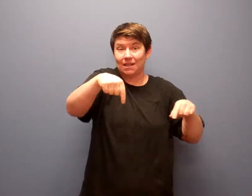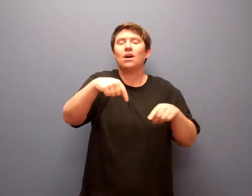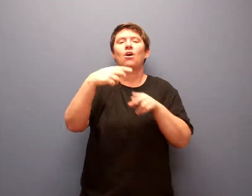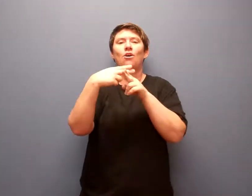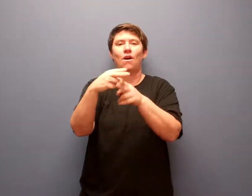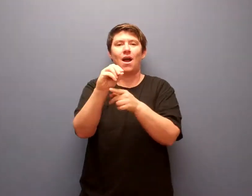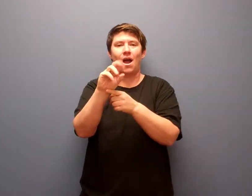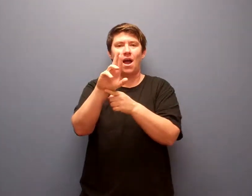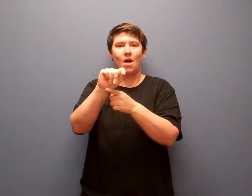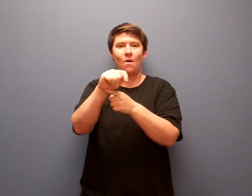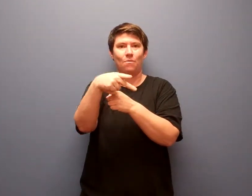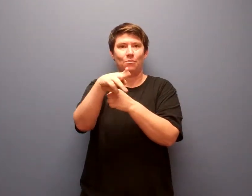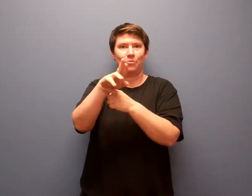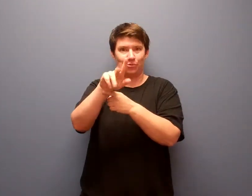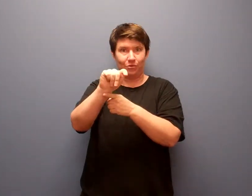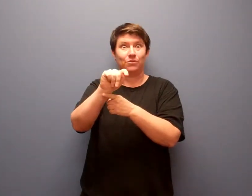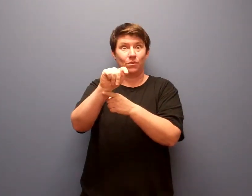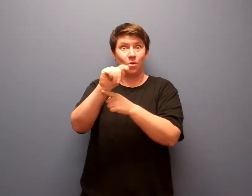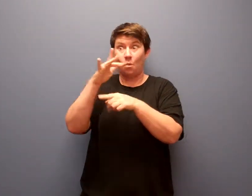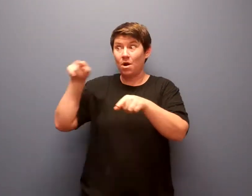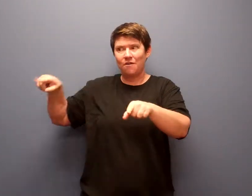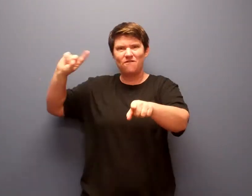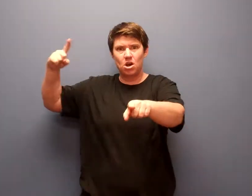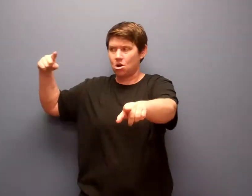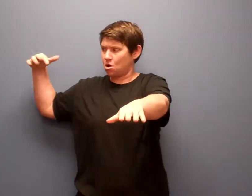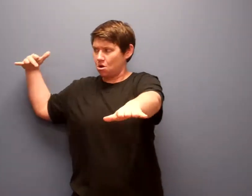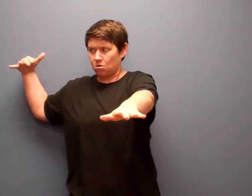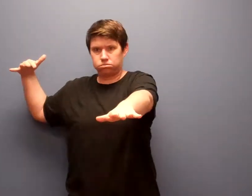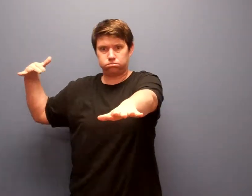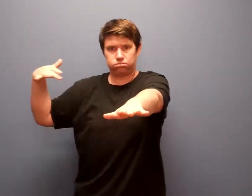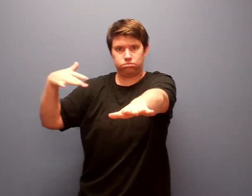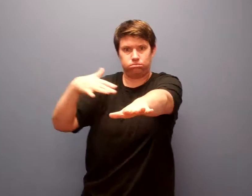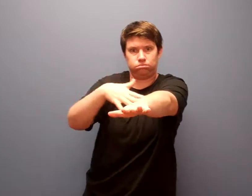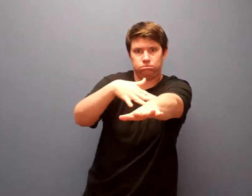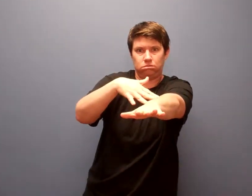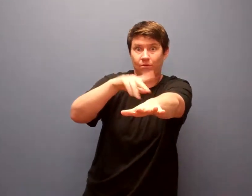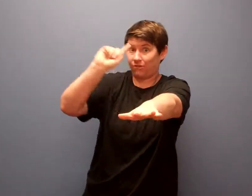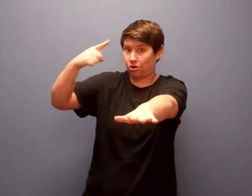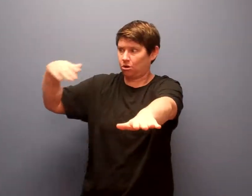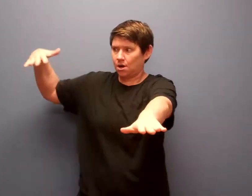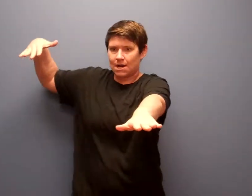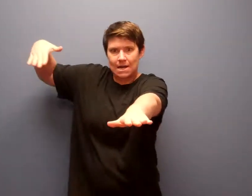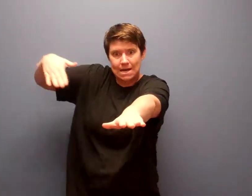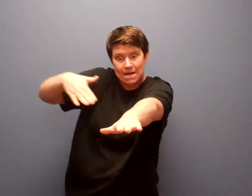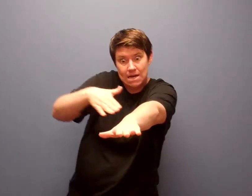The original river carrying all the water downstream is considered output.